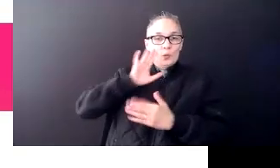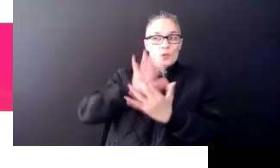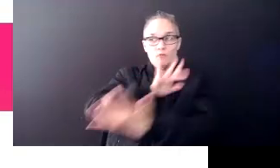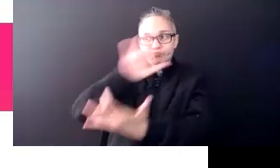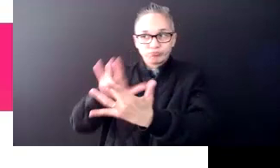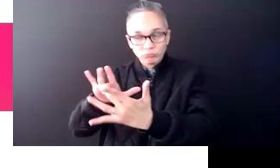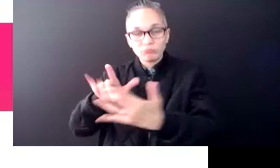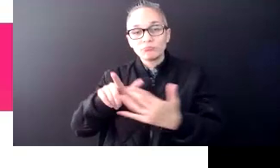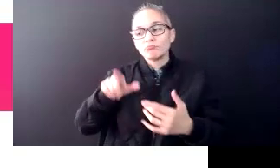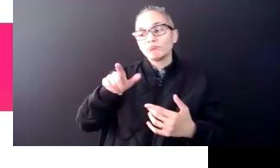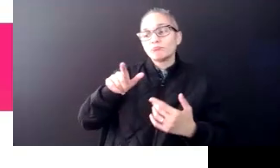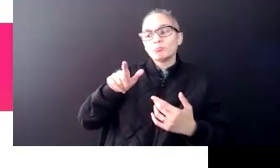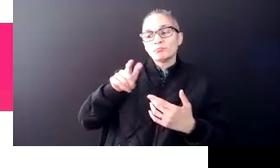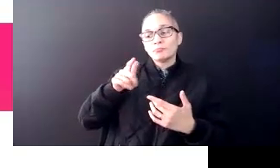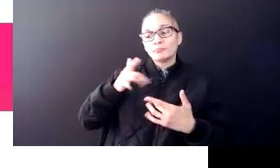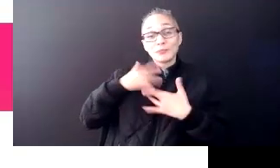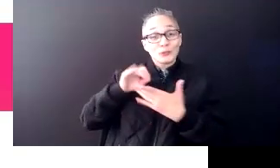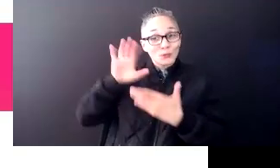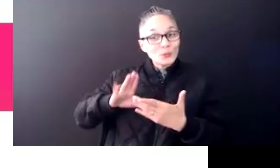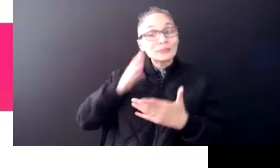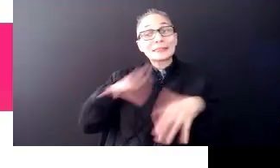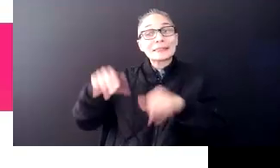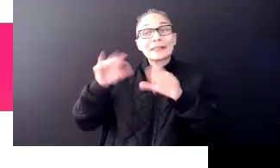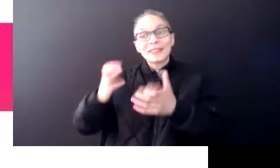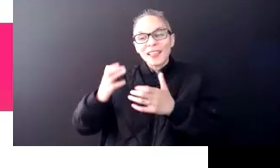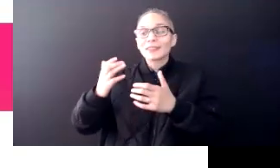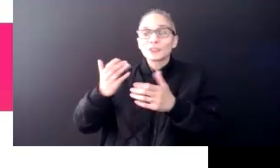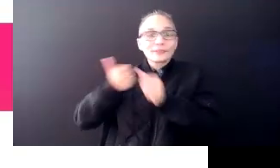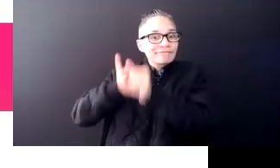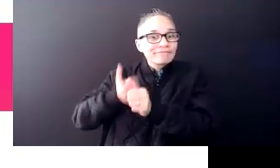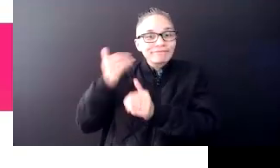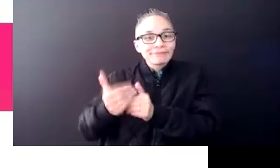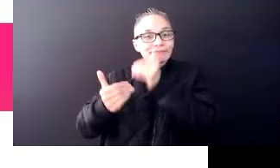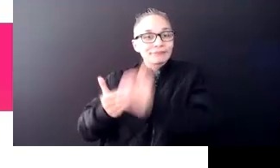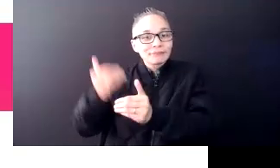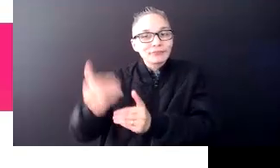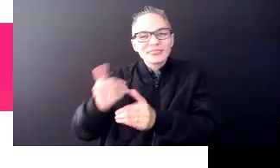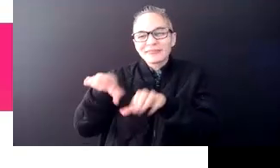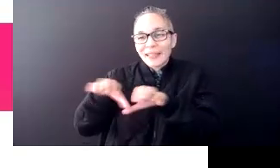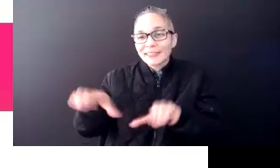The student simply goes through the course activity by activity in a very passive manner.